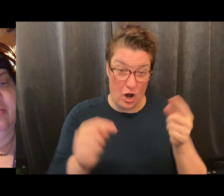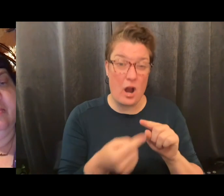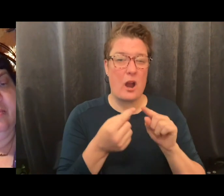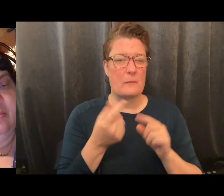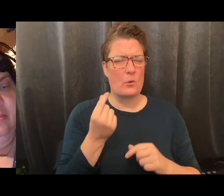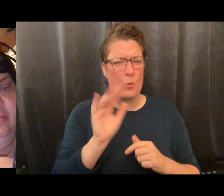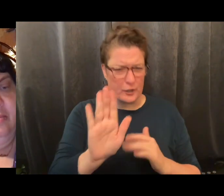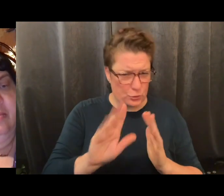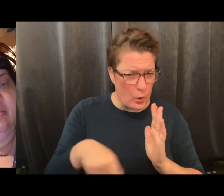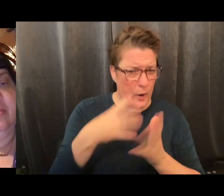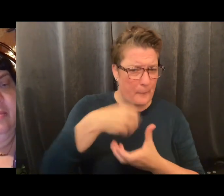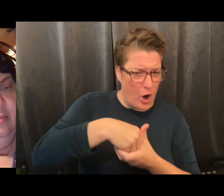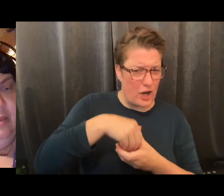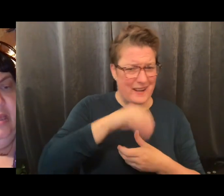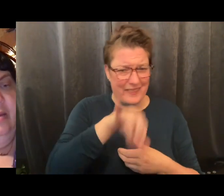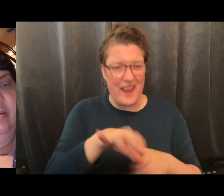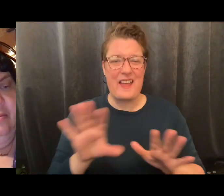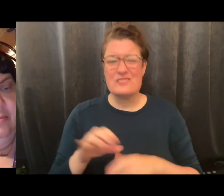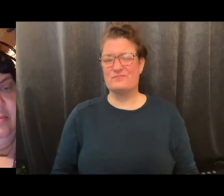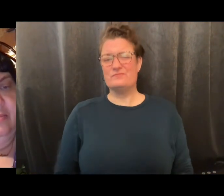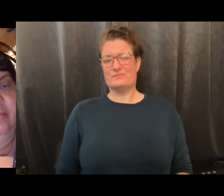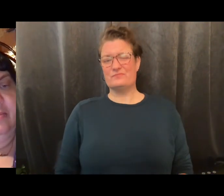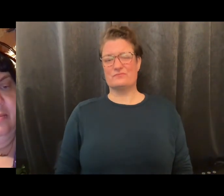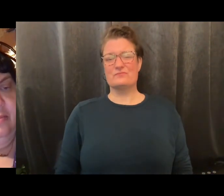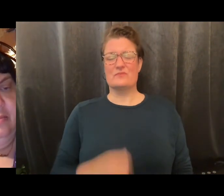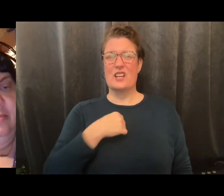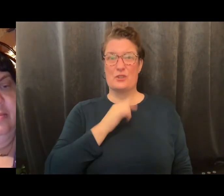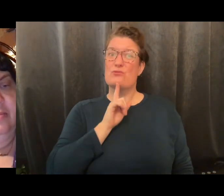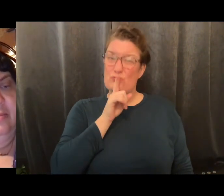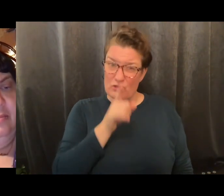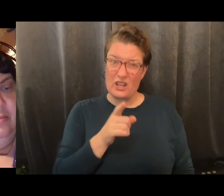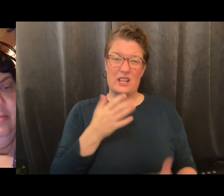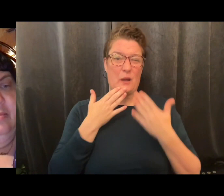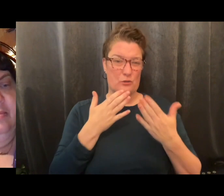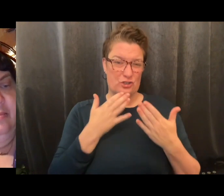So, I, I really appreciated the opportunity to just dig into that